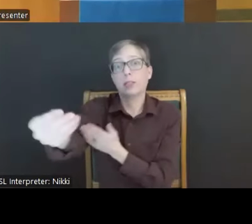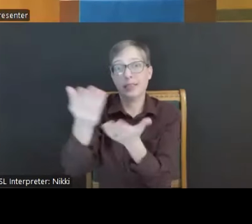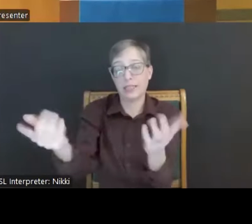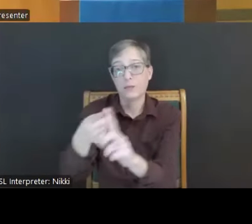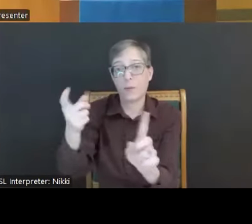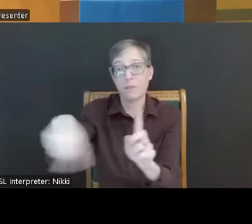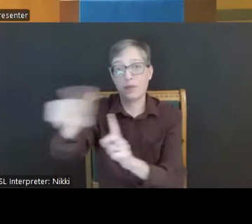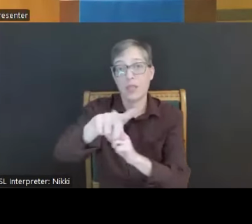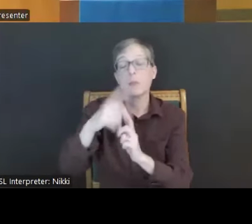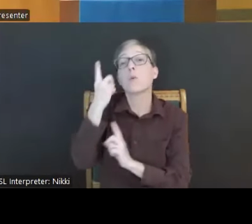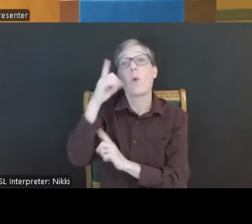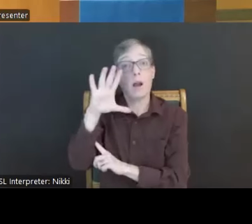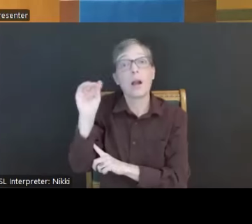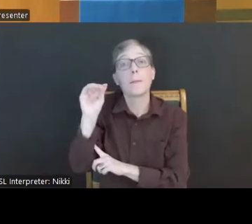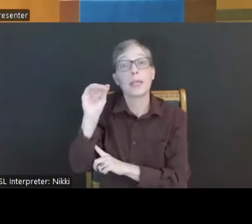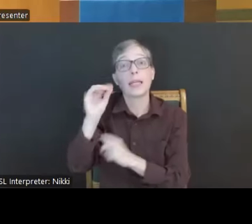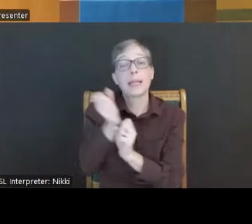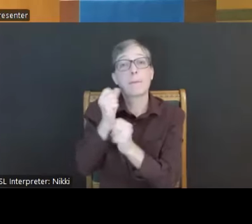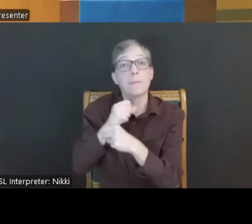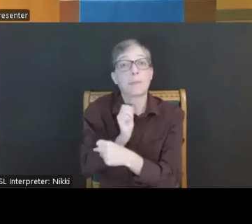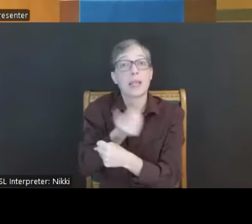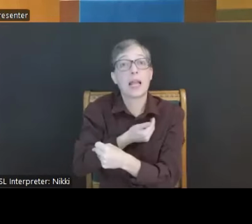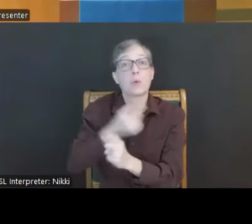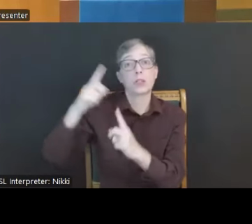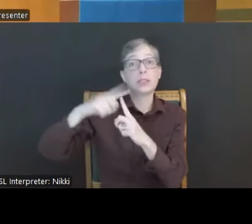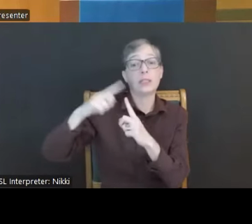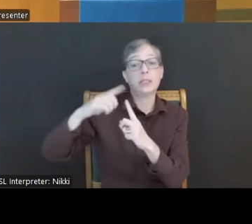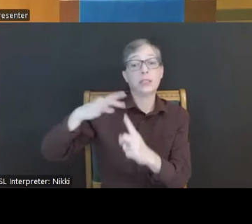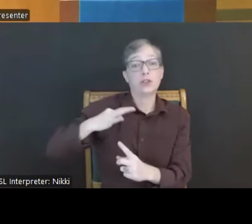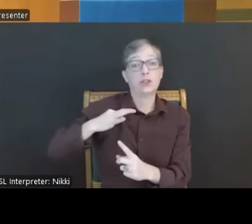we've had someone create our Autism Awareness t-shirts as well as we can wear collectively